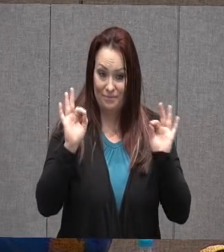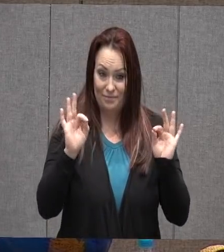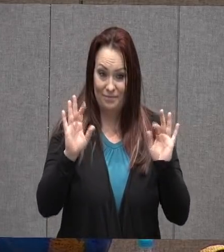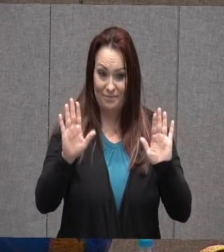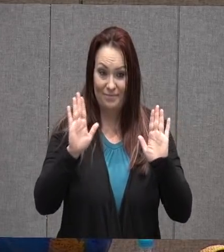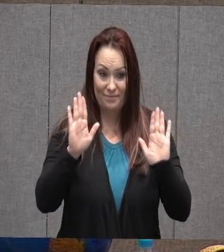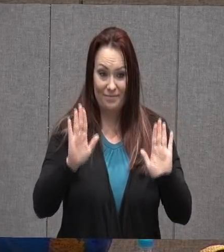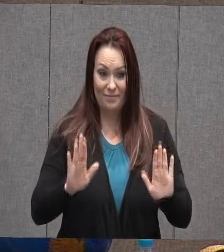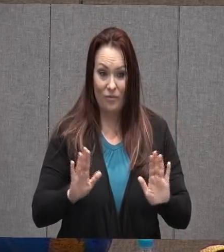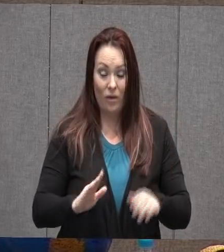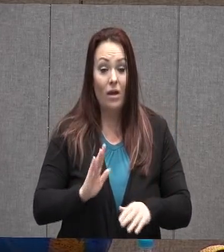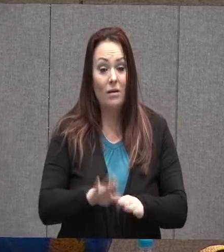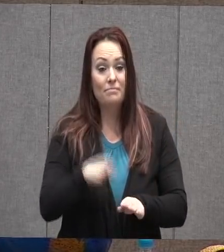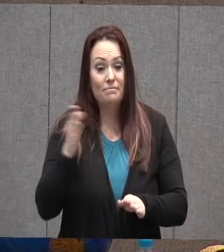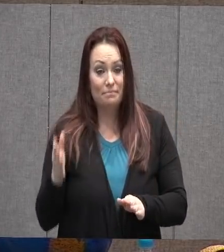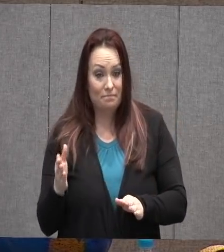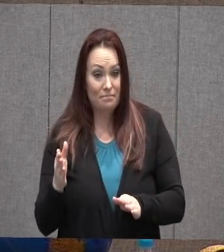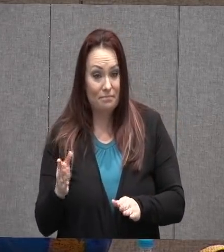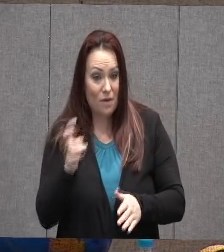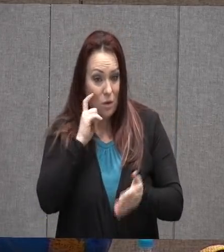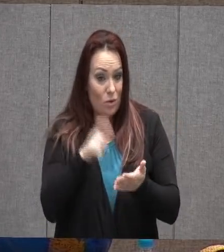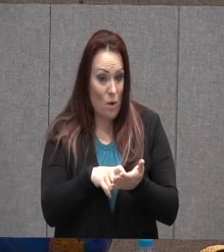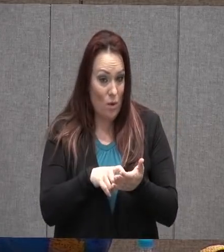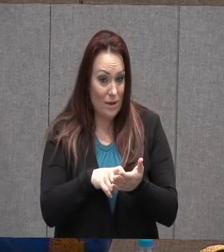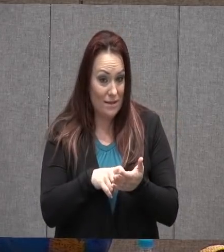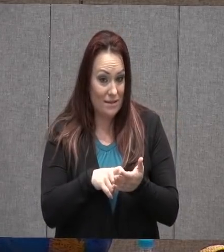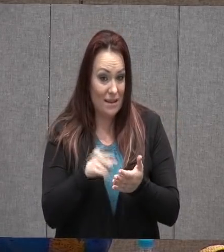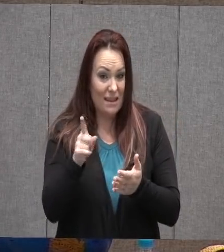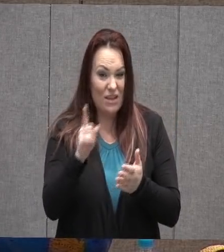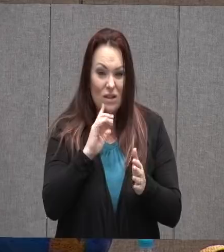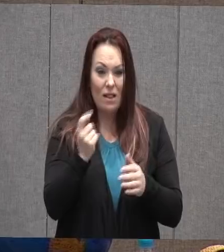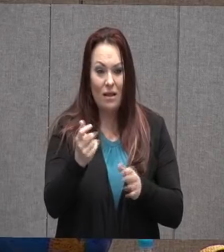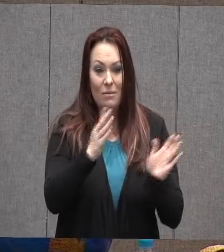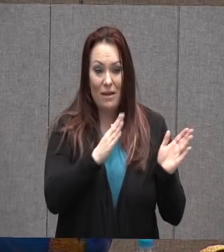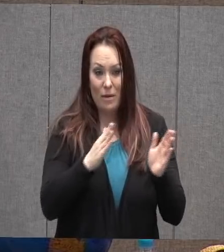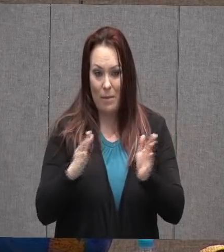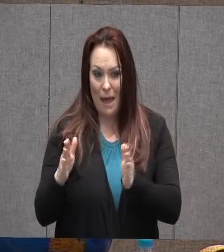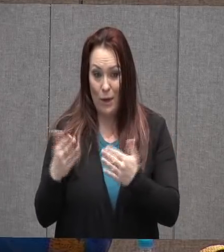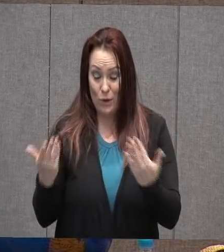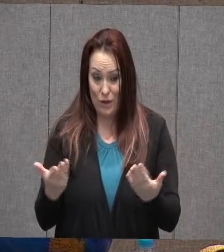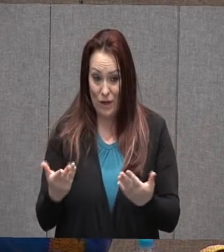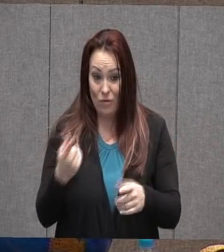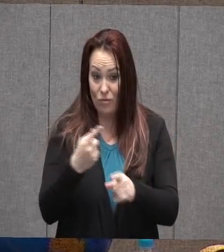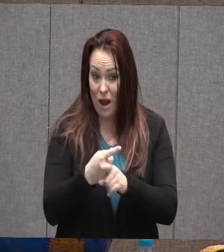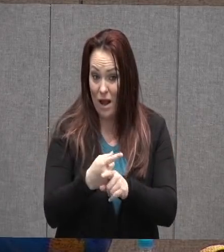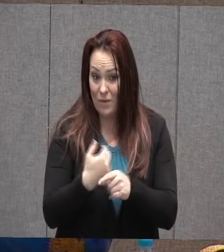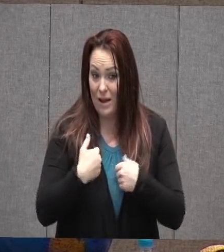Good, okay and let's go to the other side. Notice that there's kind of a pattern here, right? We've got some of the same sounds